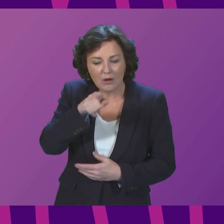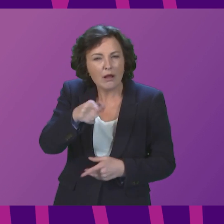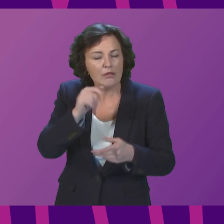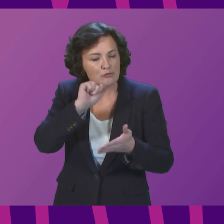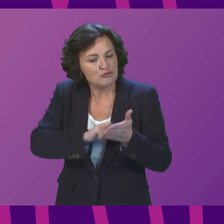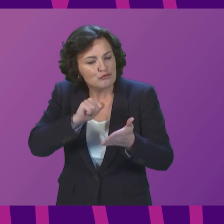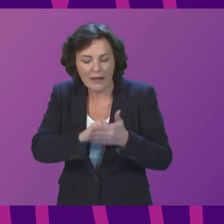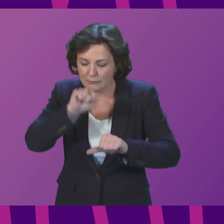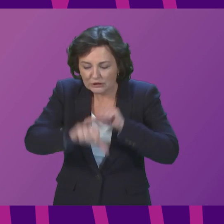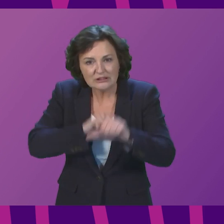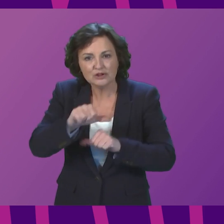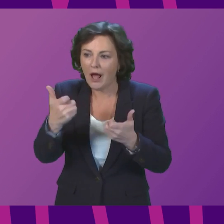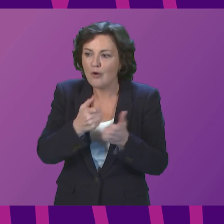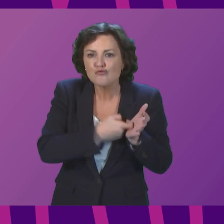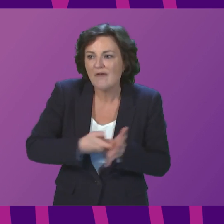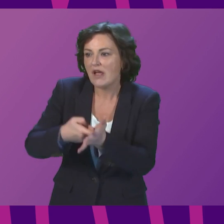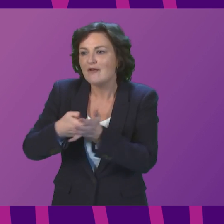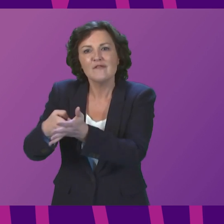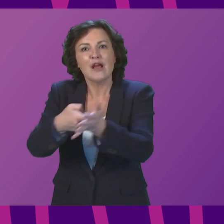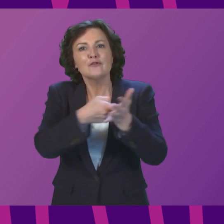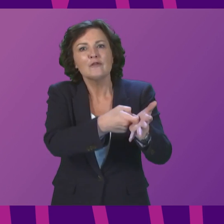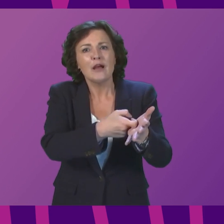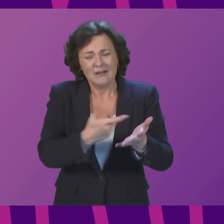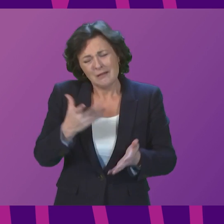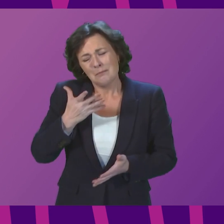Will the First Minister intervene and sort that out?